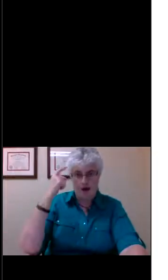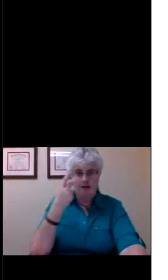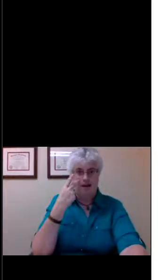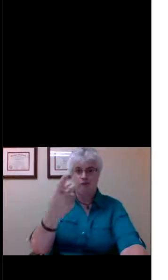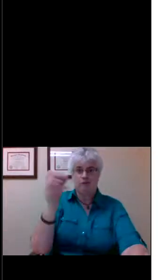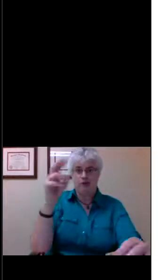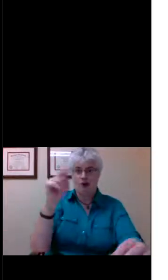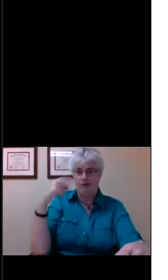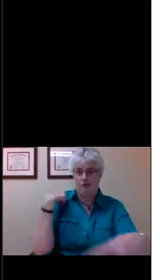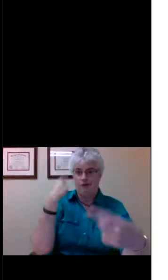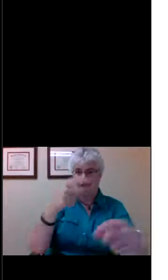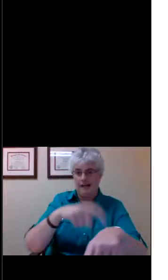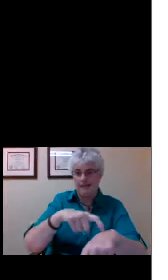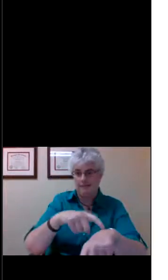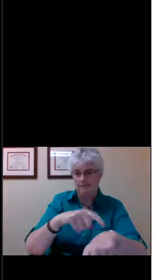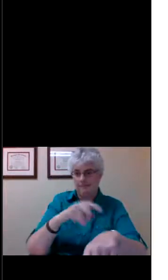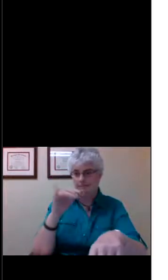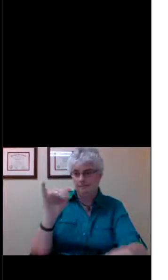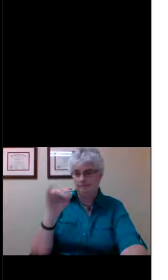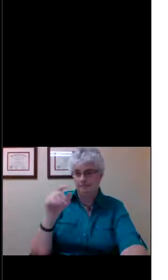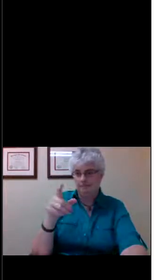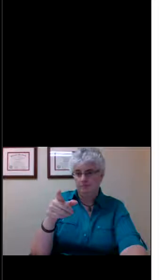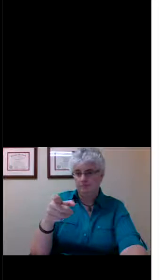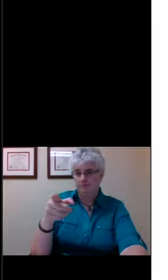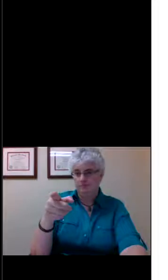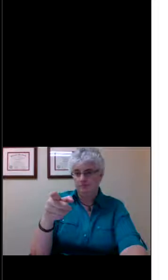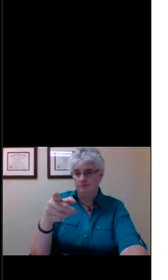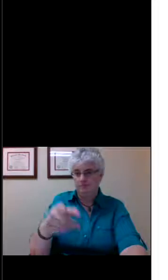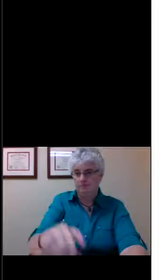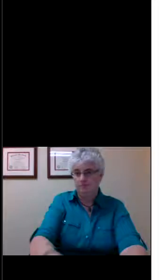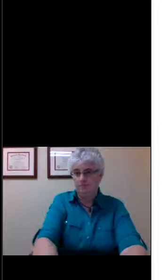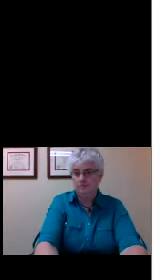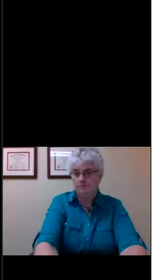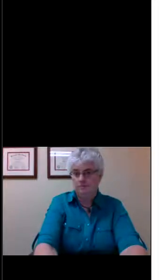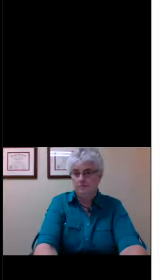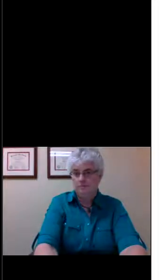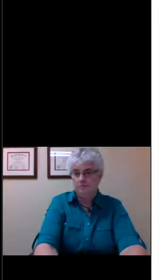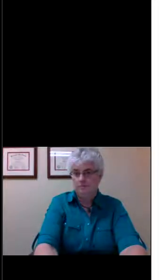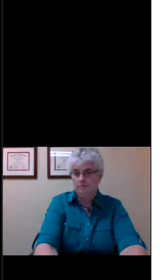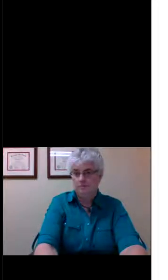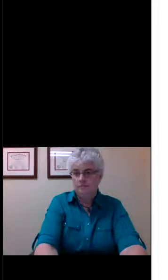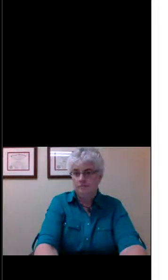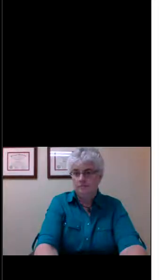Skye: I'm not sure... are other people having a difficult time seeing Holly? Cierra: Oh okay, a bunch of people